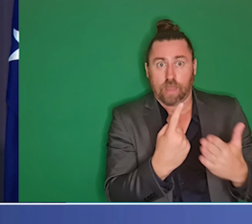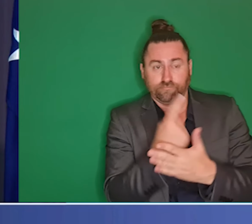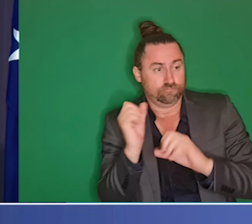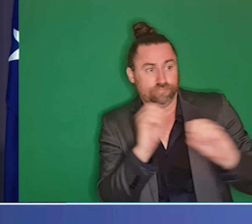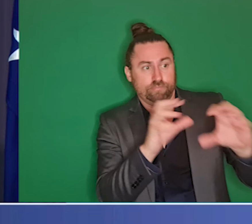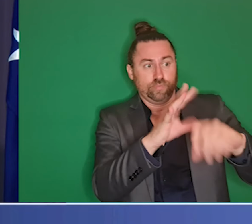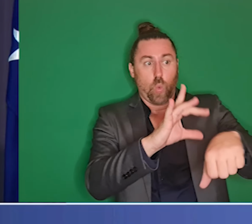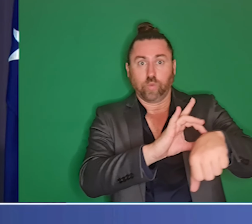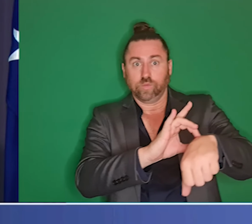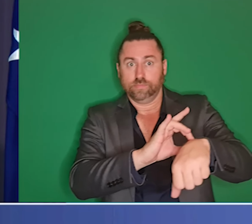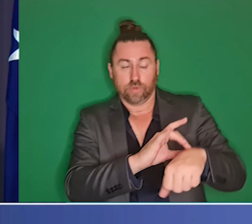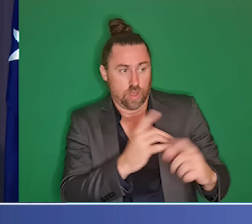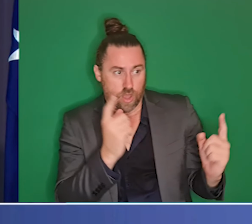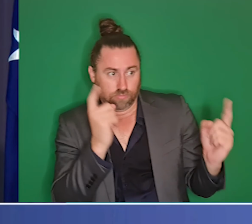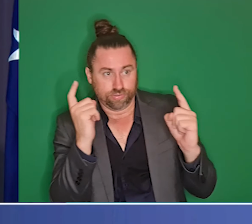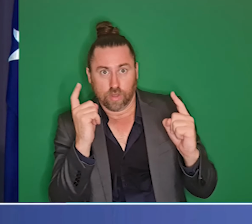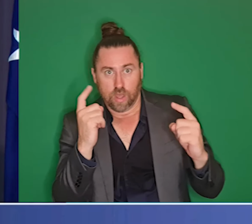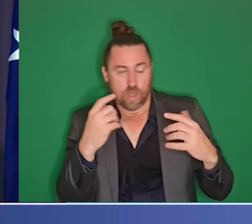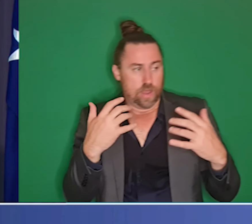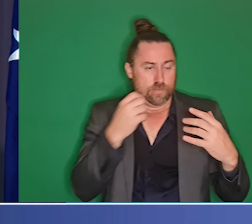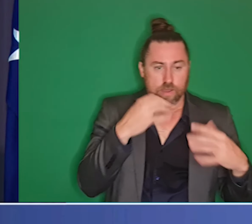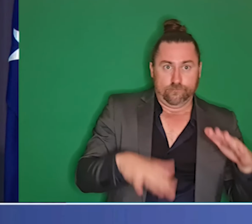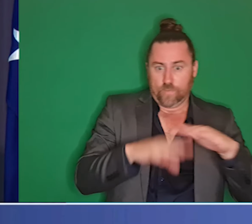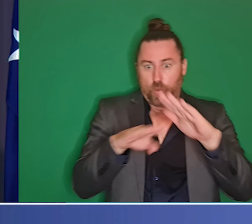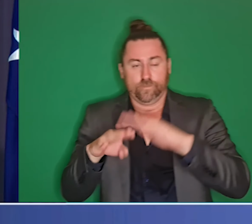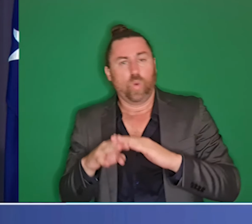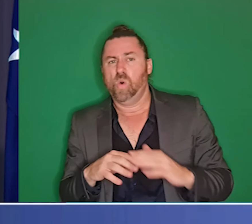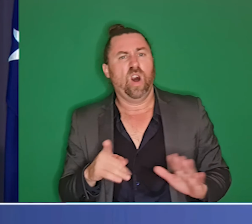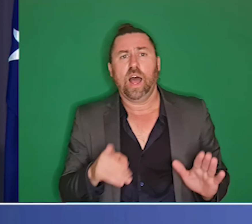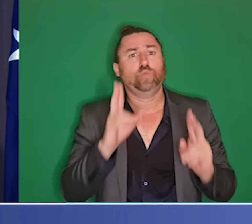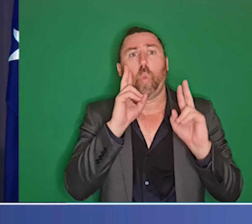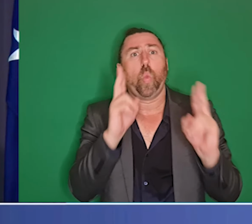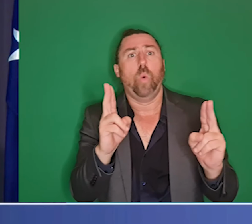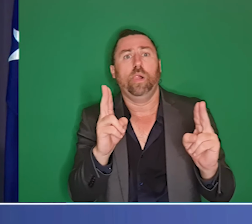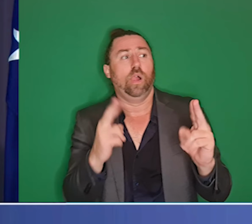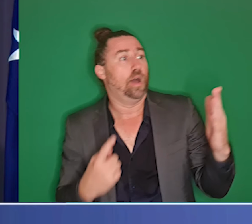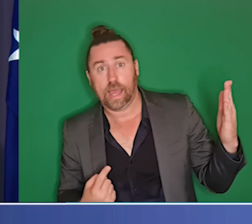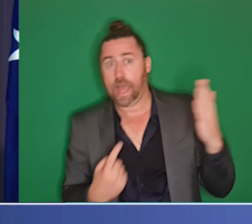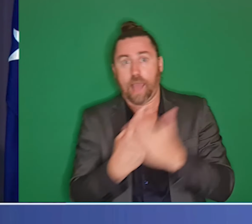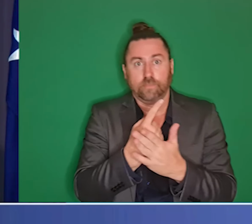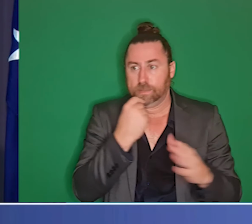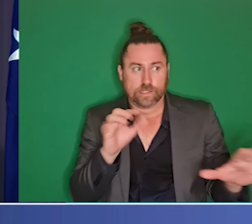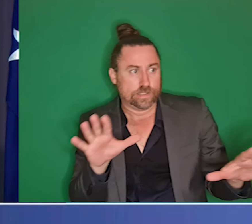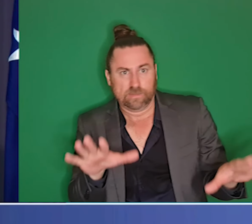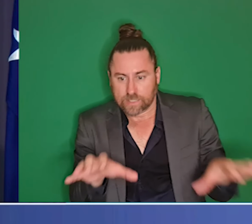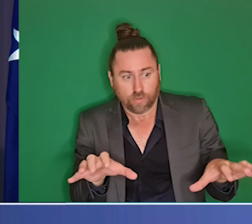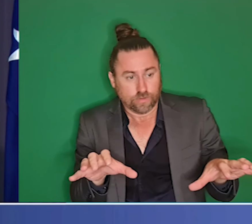and potentially causing pressure on the system. That is a standard practice in hospital systems around the world, in fact.